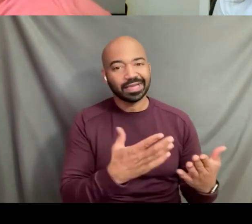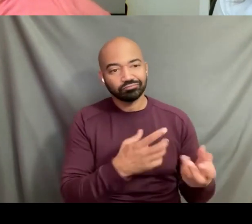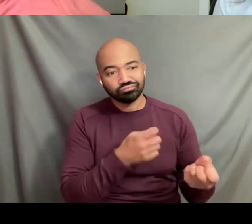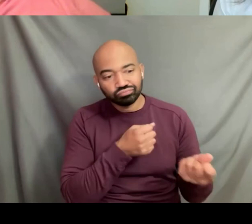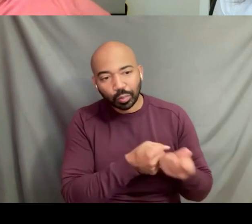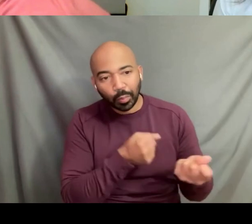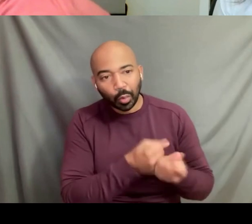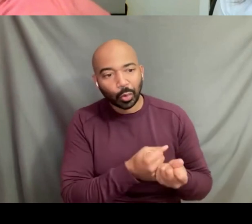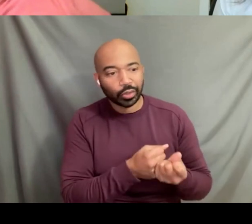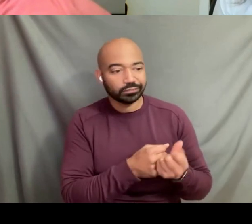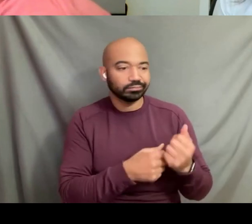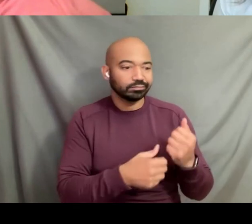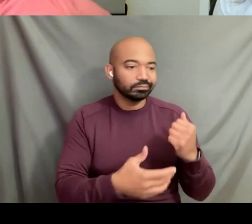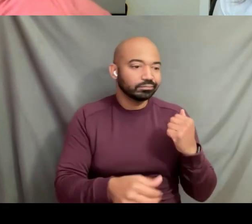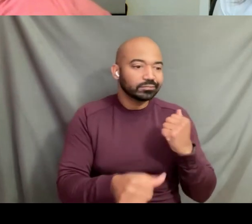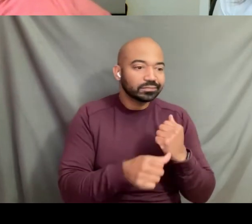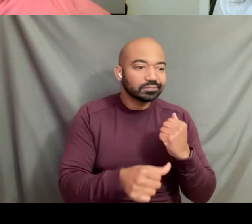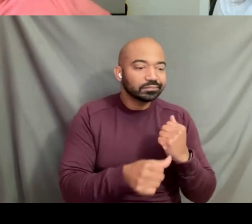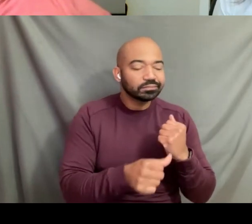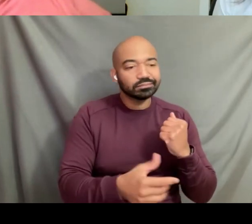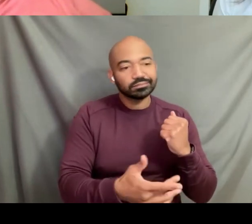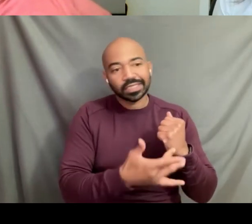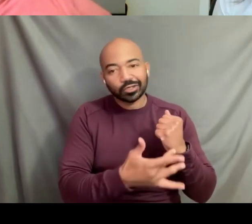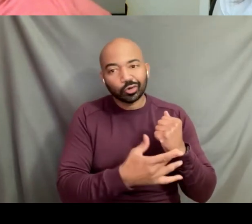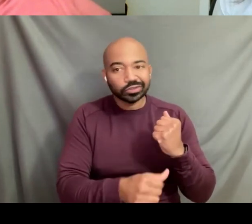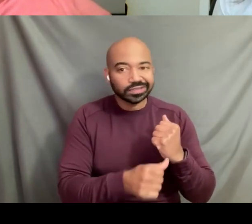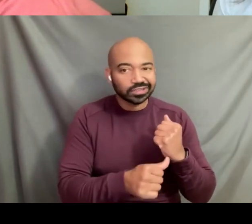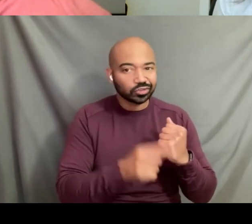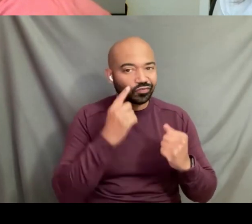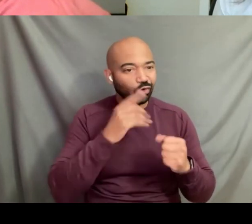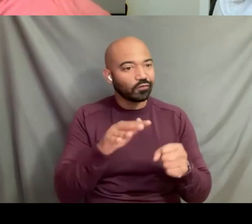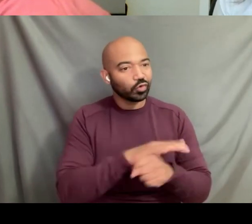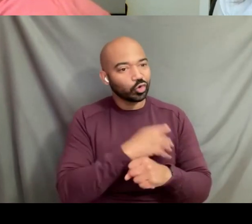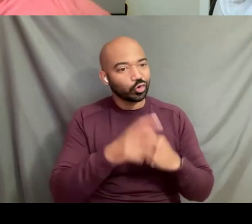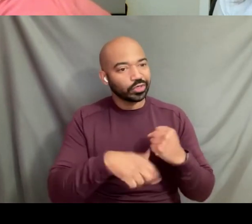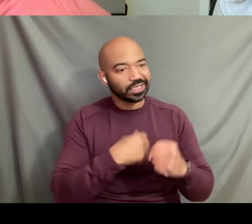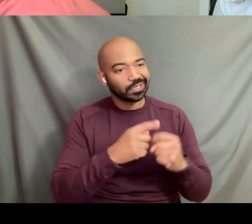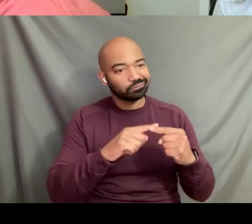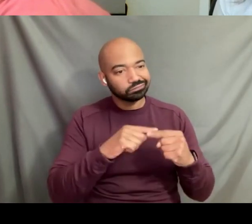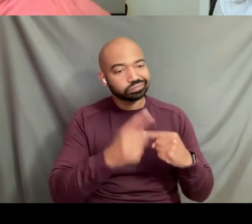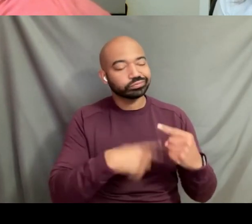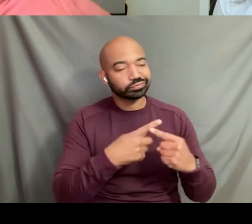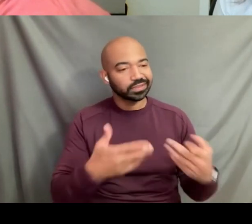technical assistance throughout their year in the US. We also try and connect the students with